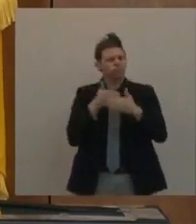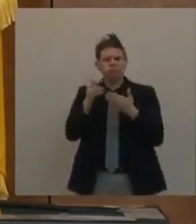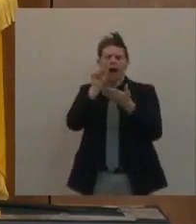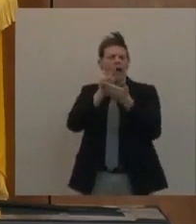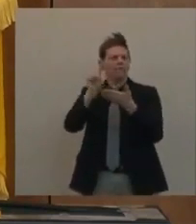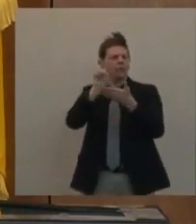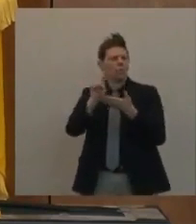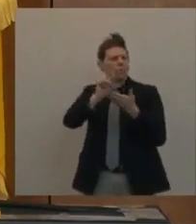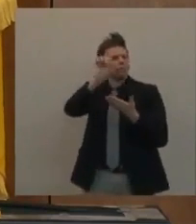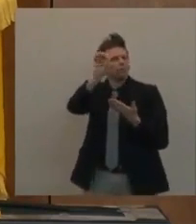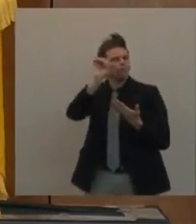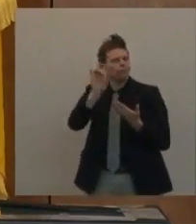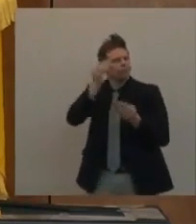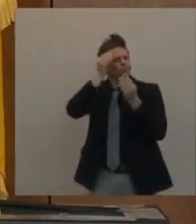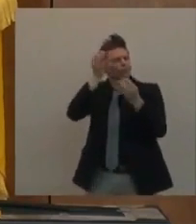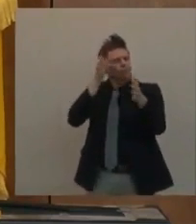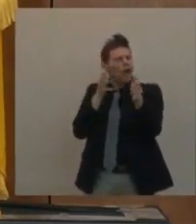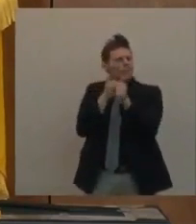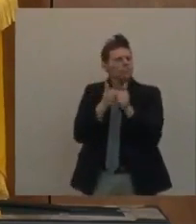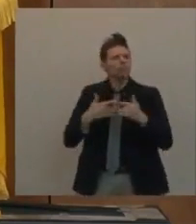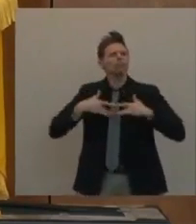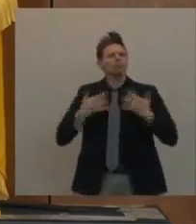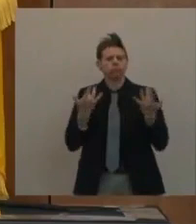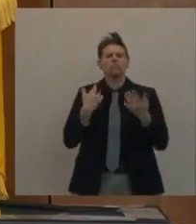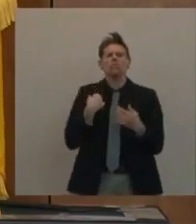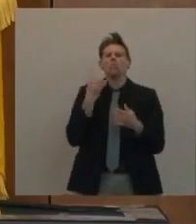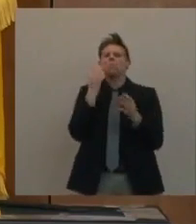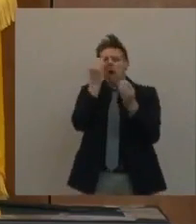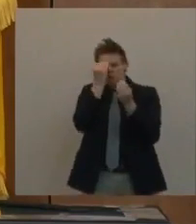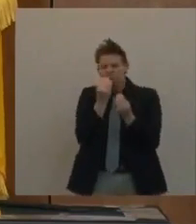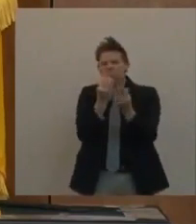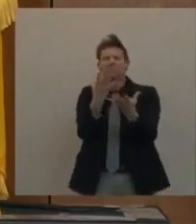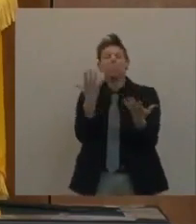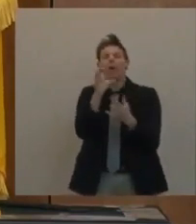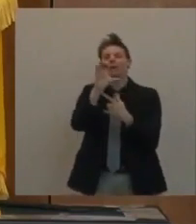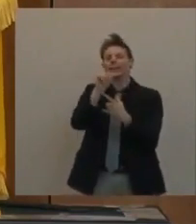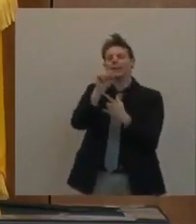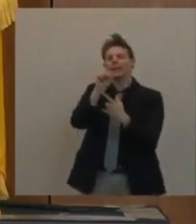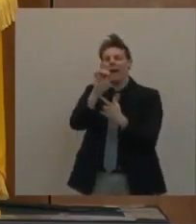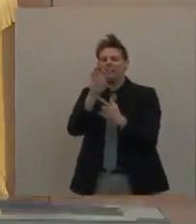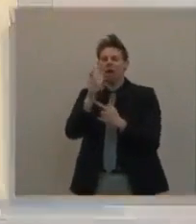I WANT TO THANK EVERYONE FOR DOING THAT. WE WILL DO THE SAME FORMAT WE’VE BEEN DOING EVERY WEEK.